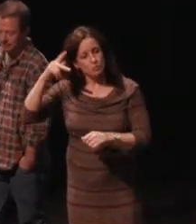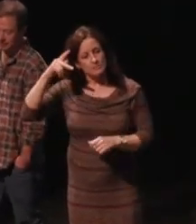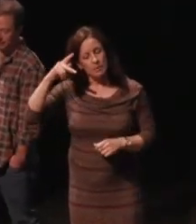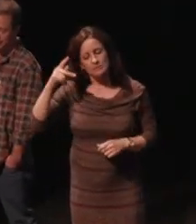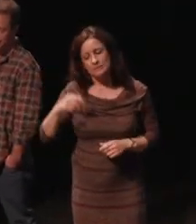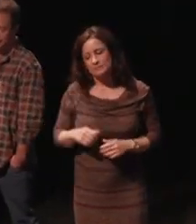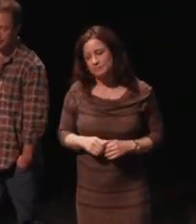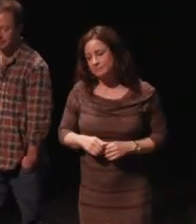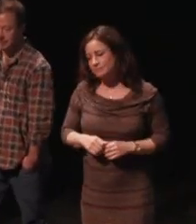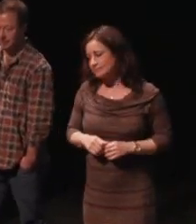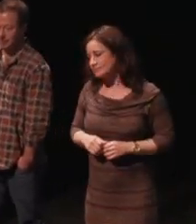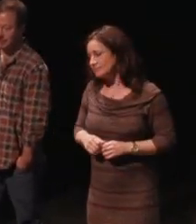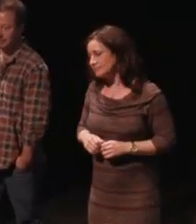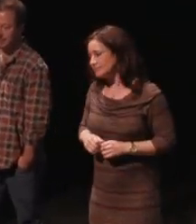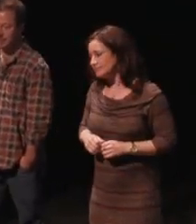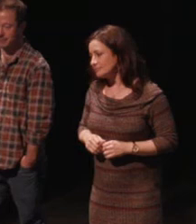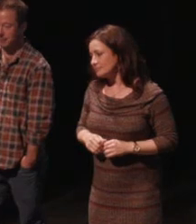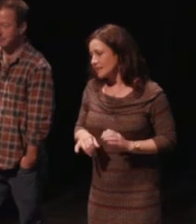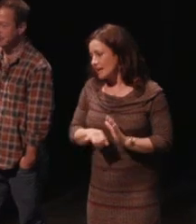Identify moments to encouraged team contribution.